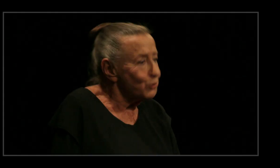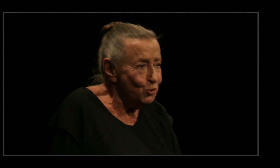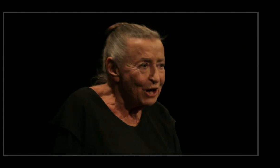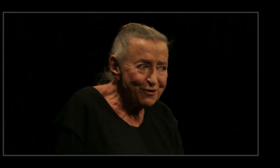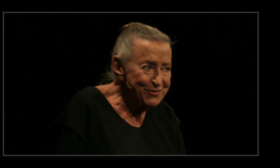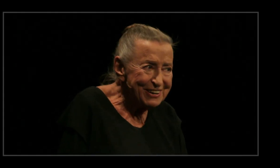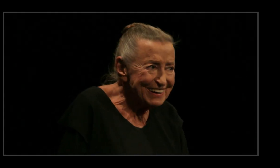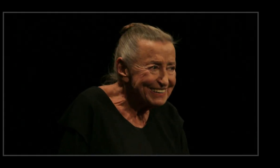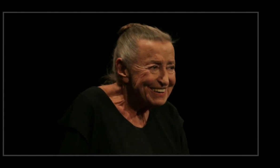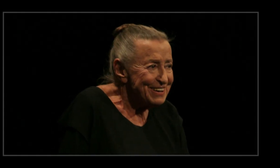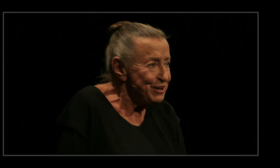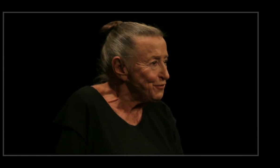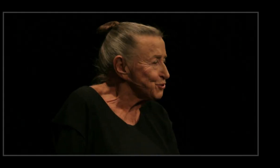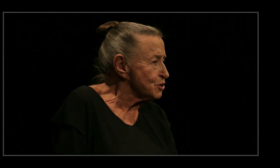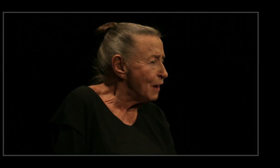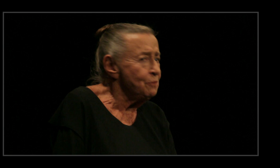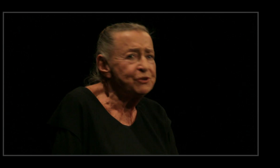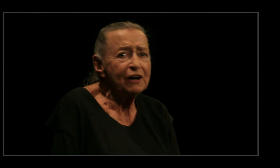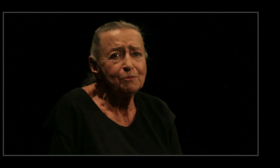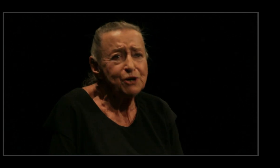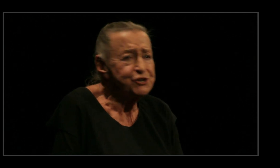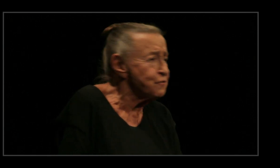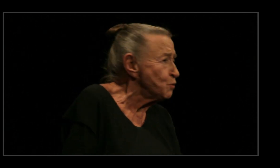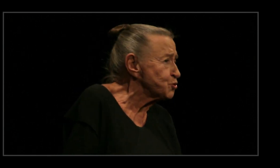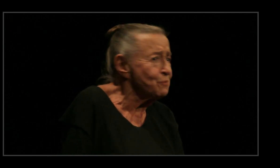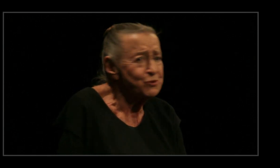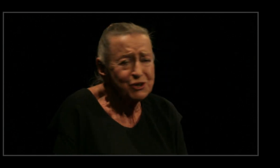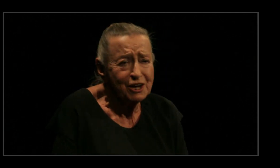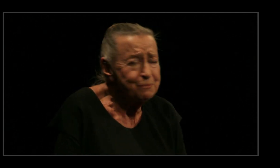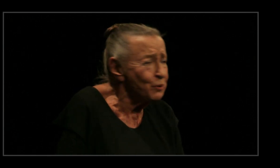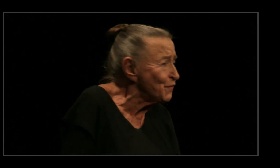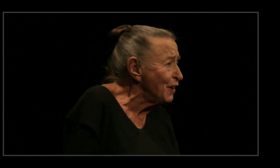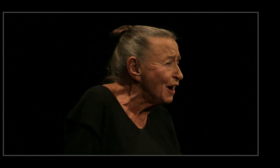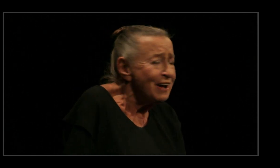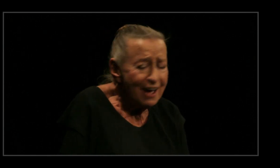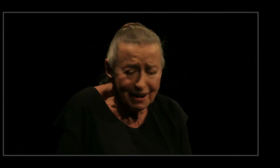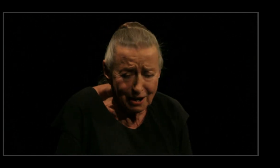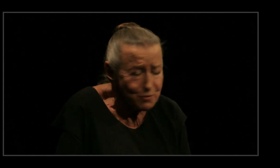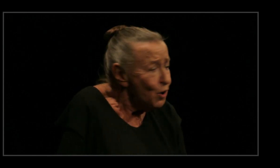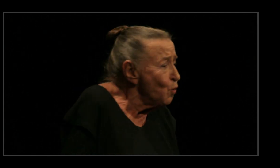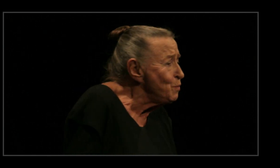with unbroken breath he played. The echoing music filled the forest.